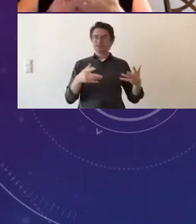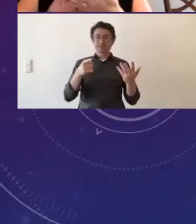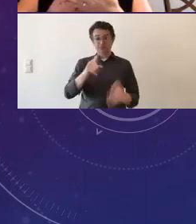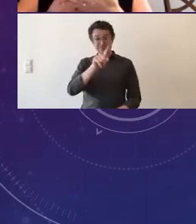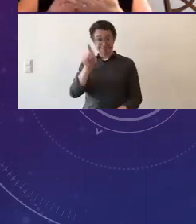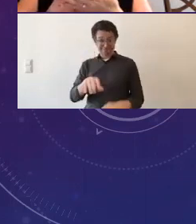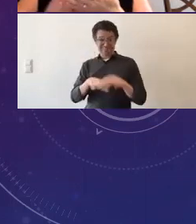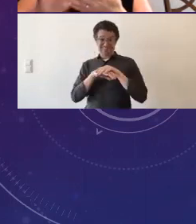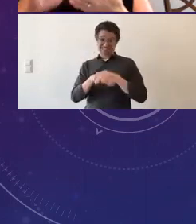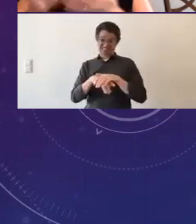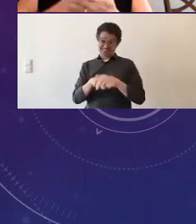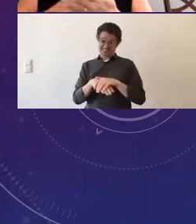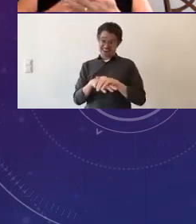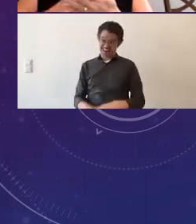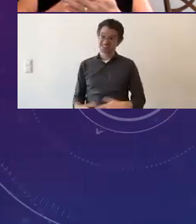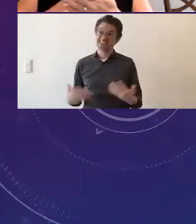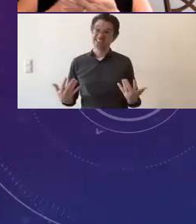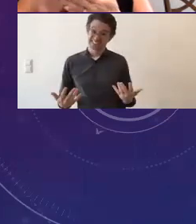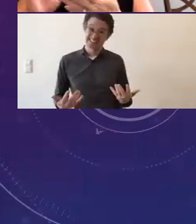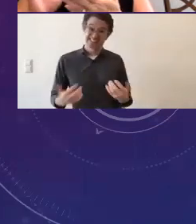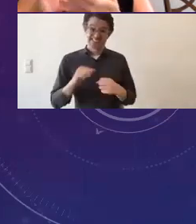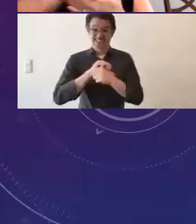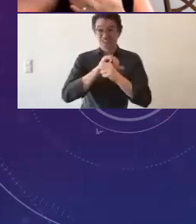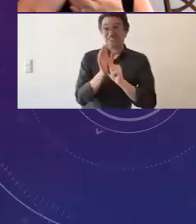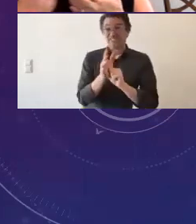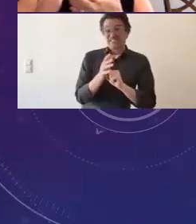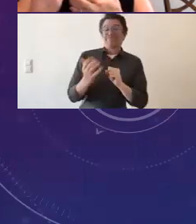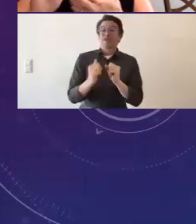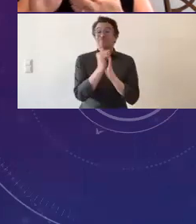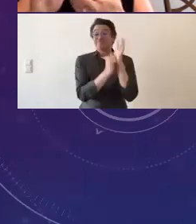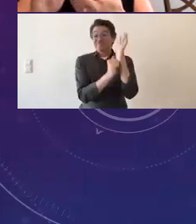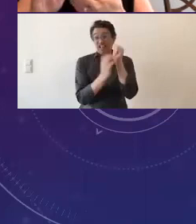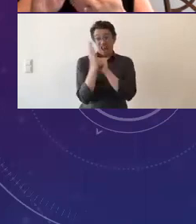hands before put the gloves on wash your hands again after using the class